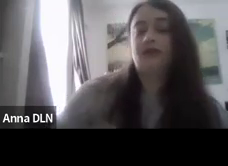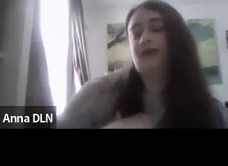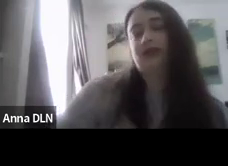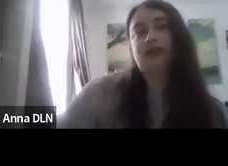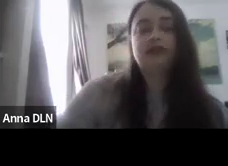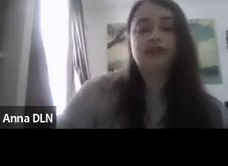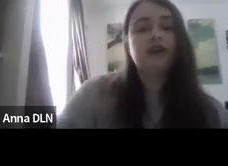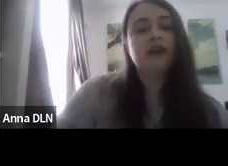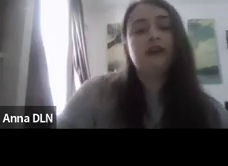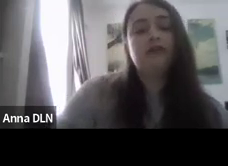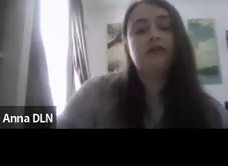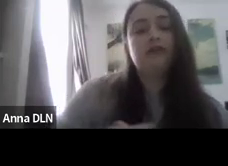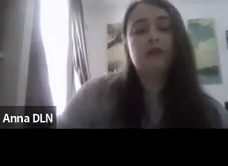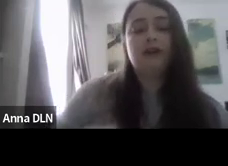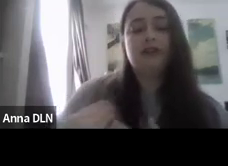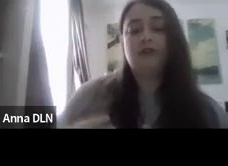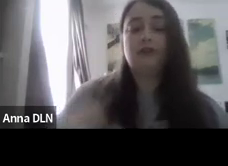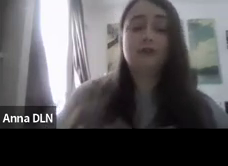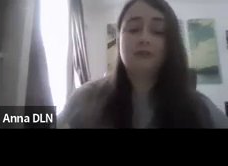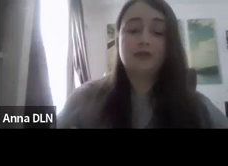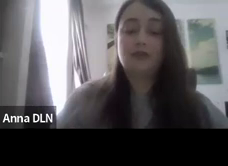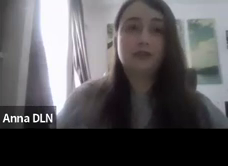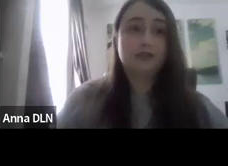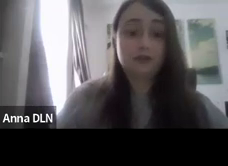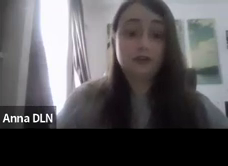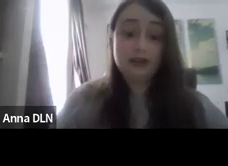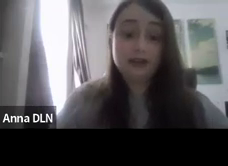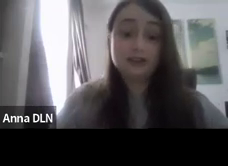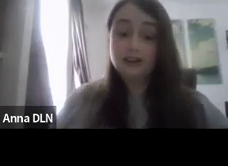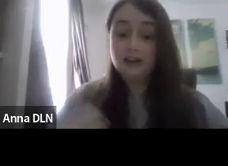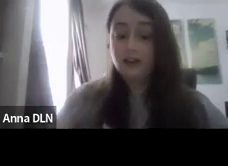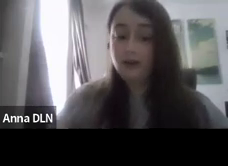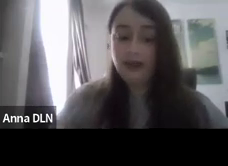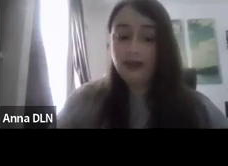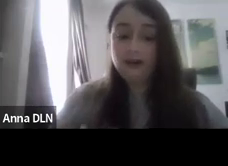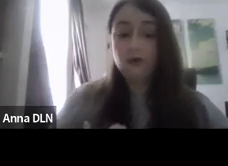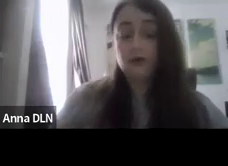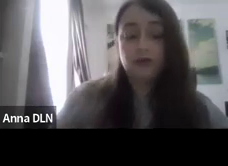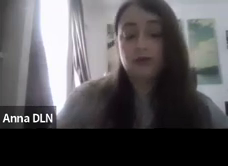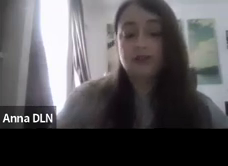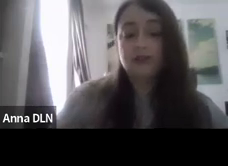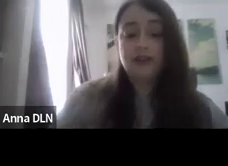coursework extensions of any length required central committee approval that took two to three weeks. UEA had auto-approved seven-day